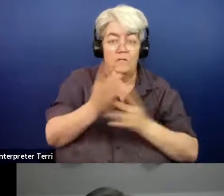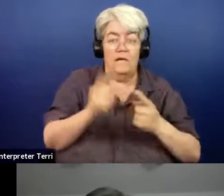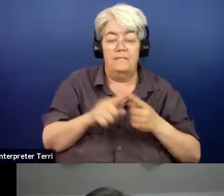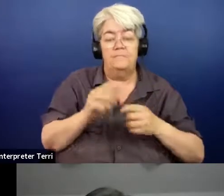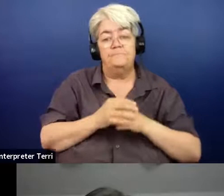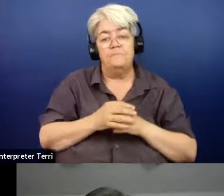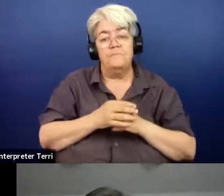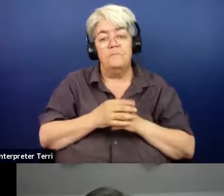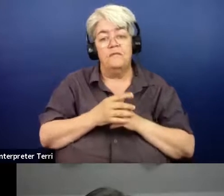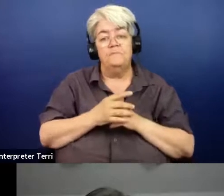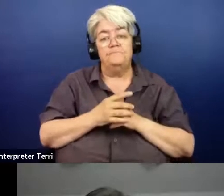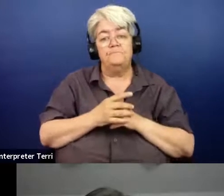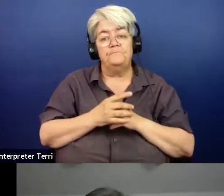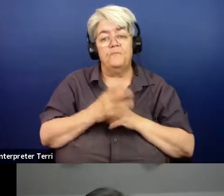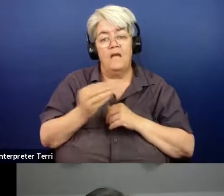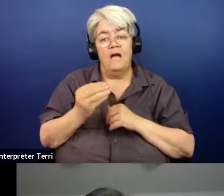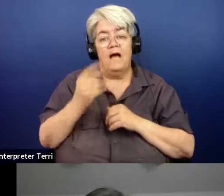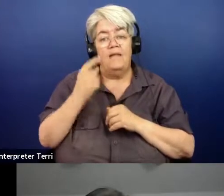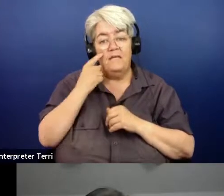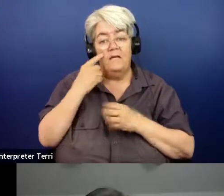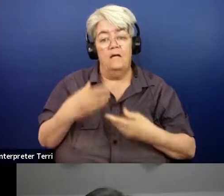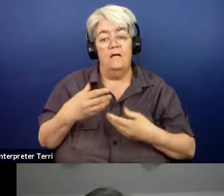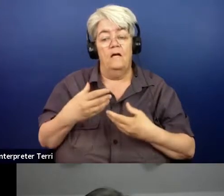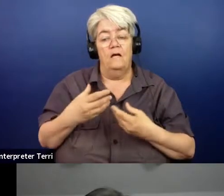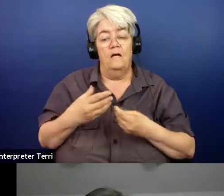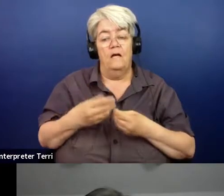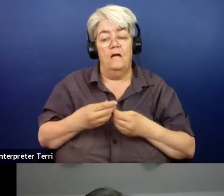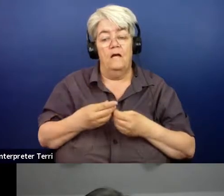I think providing some written